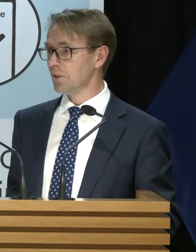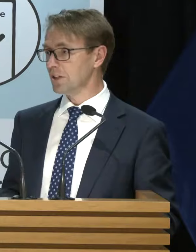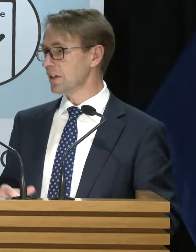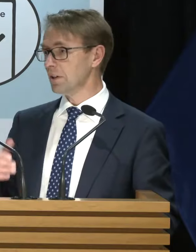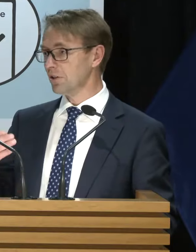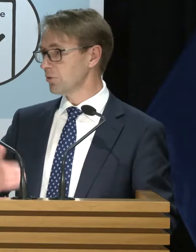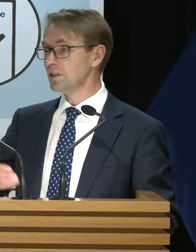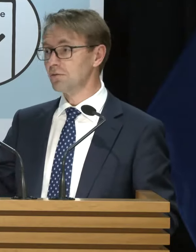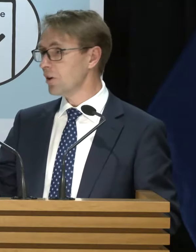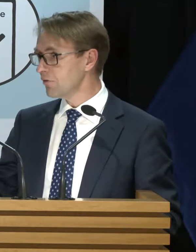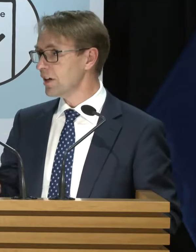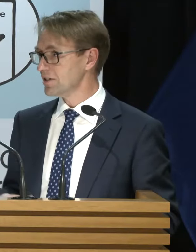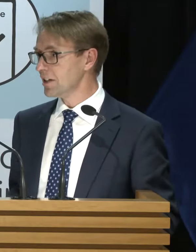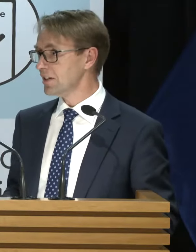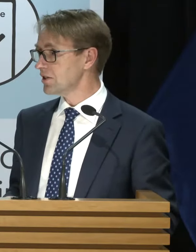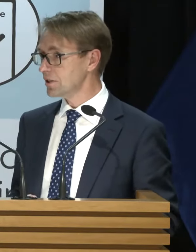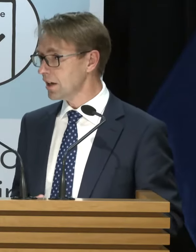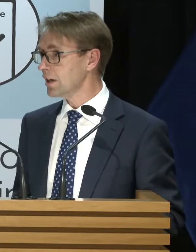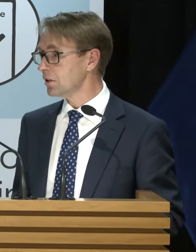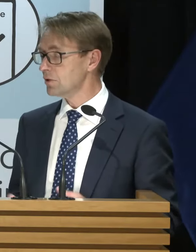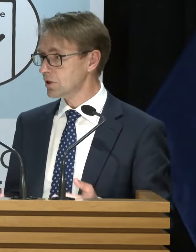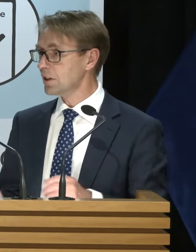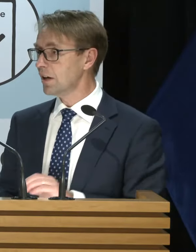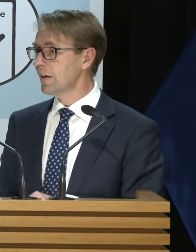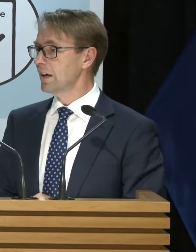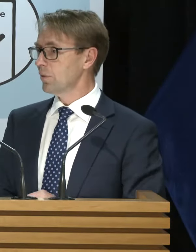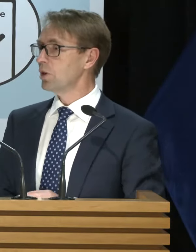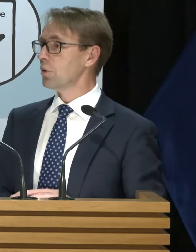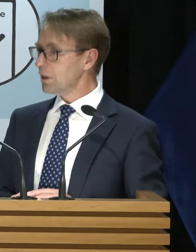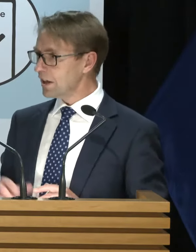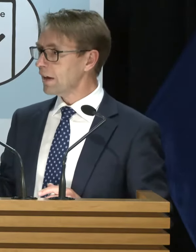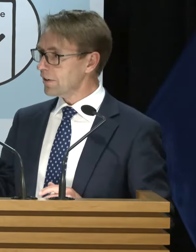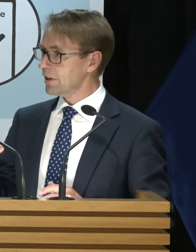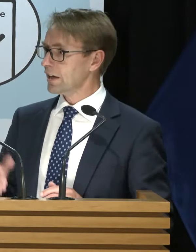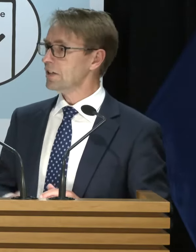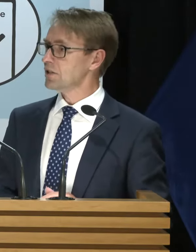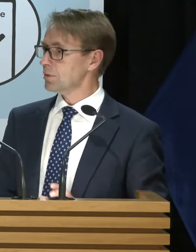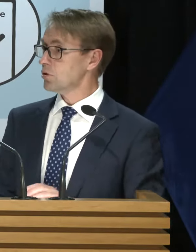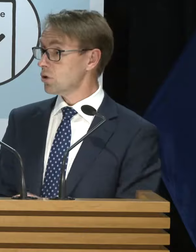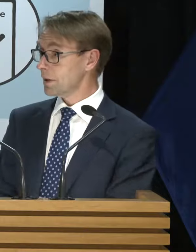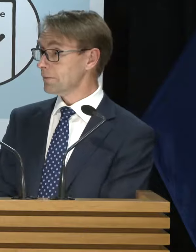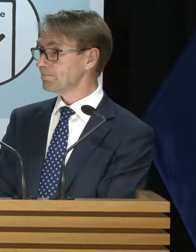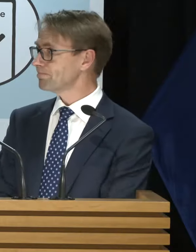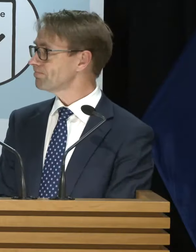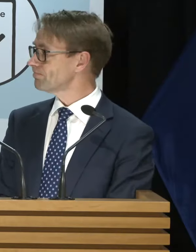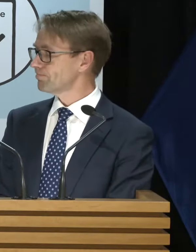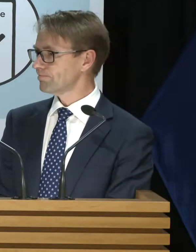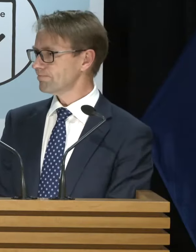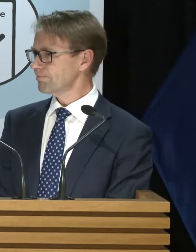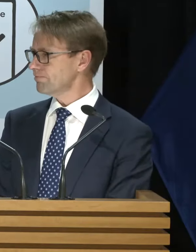you were in winter and you have a large outbreak which we have neither, looking in Europe it